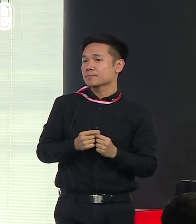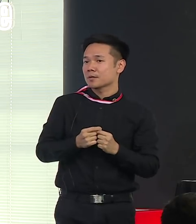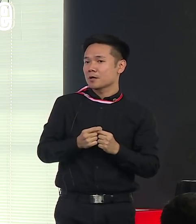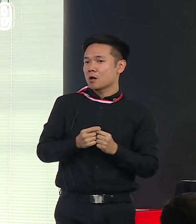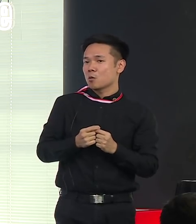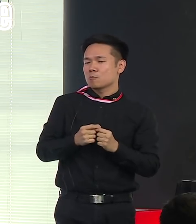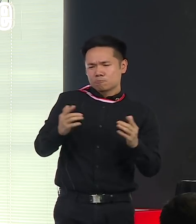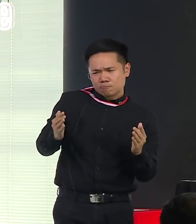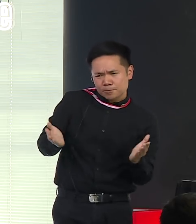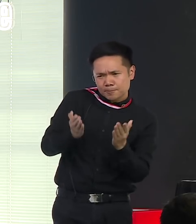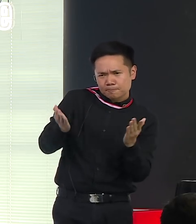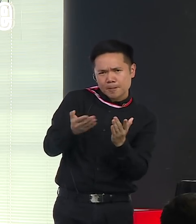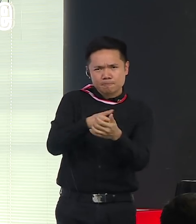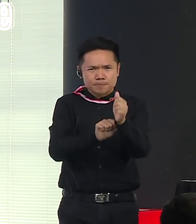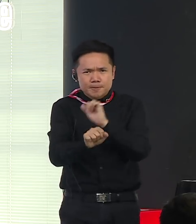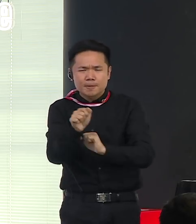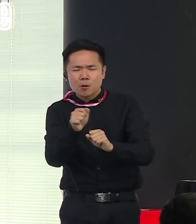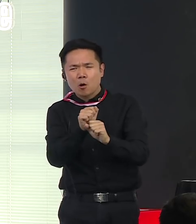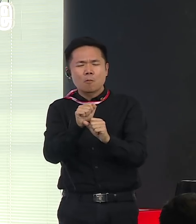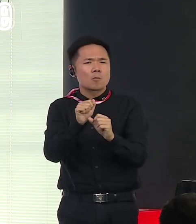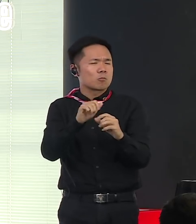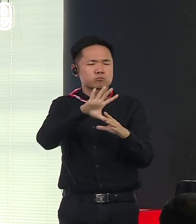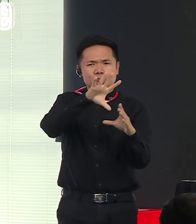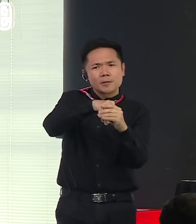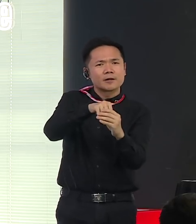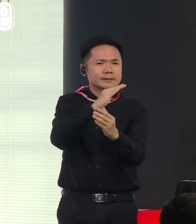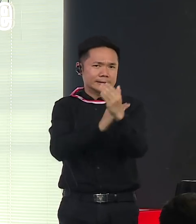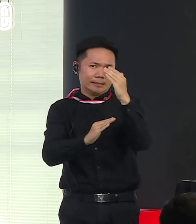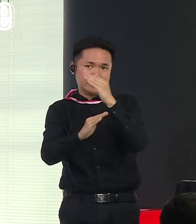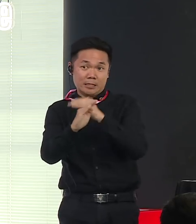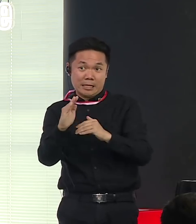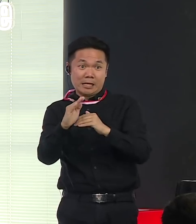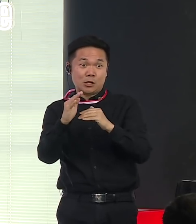these measures is nothing about us without us.